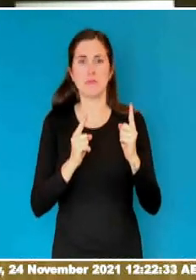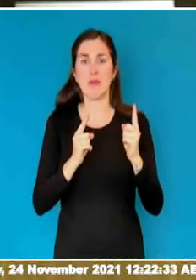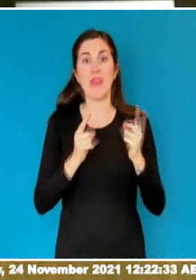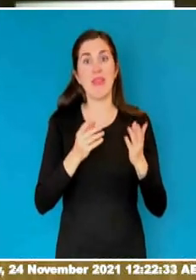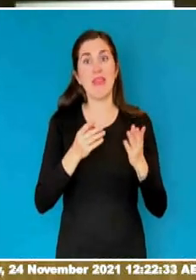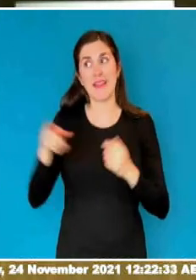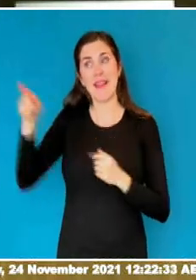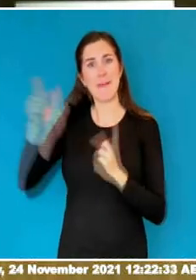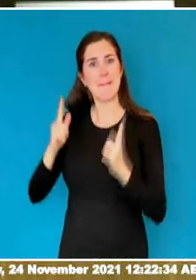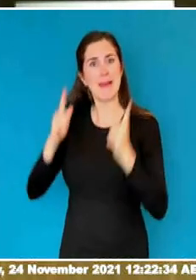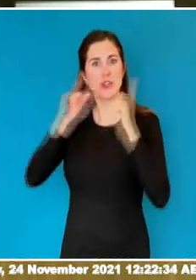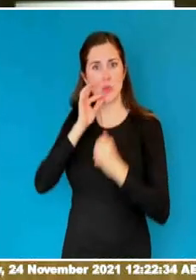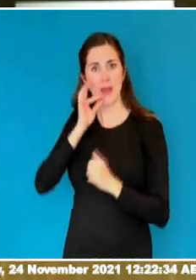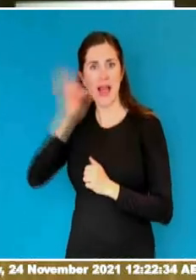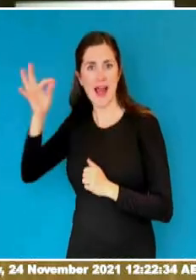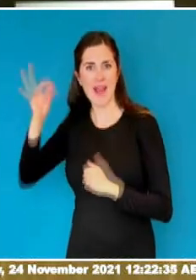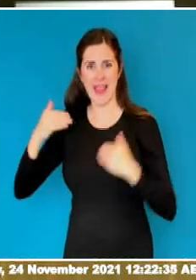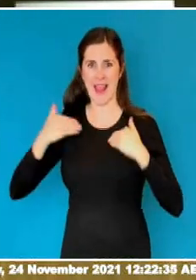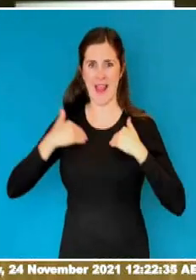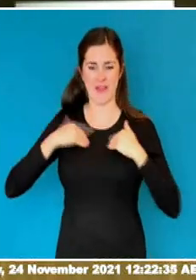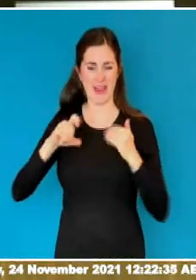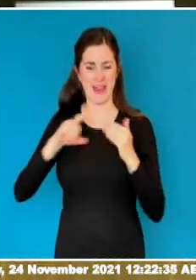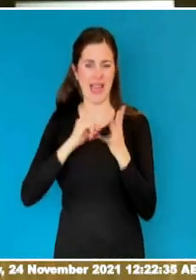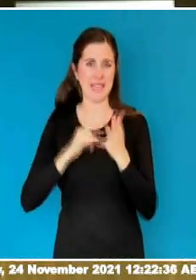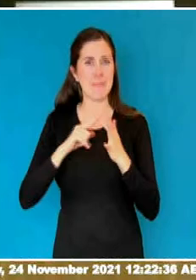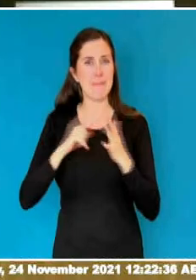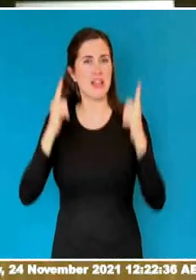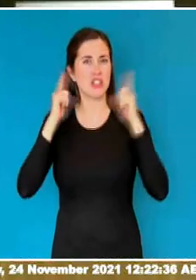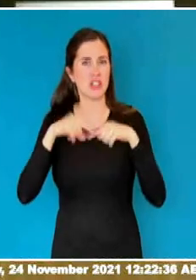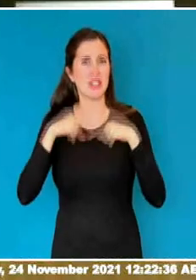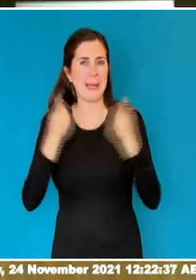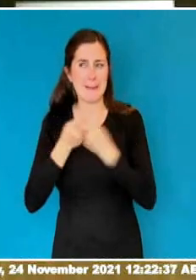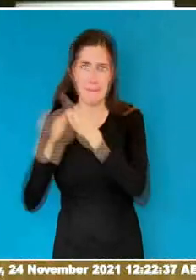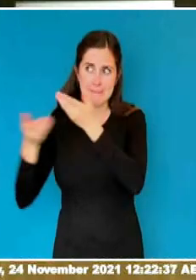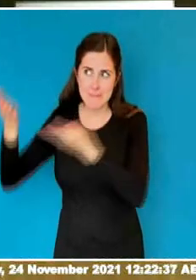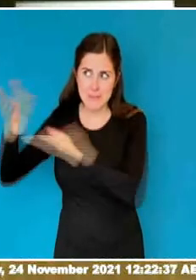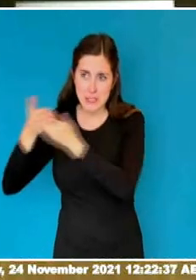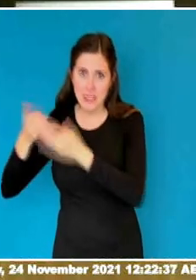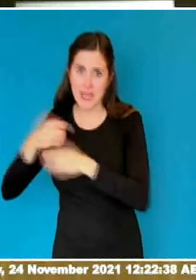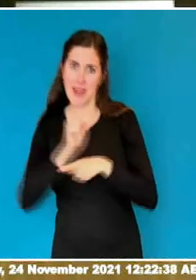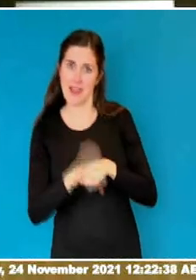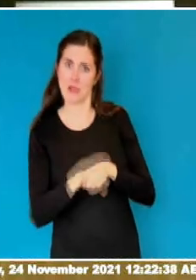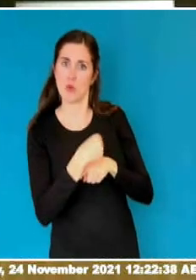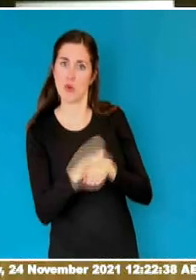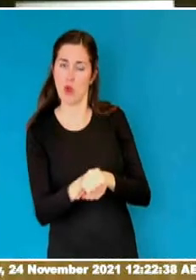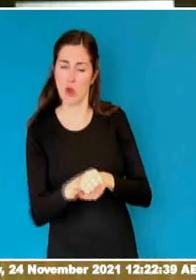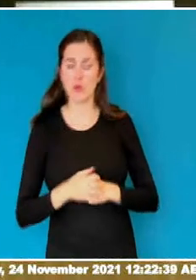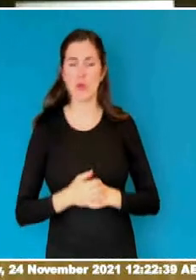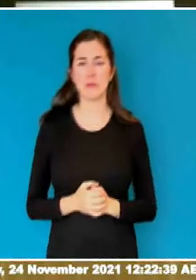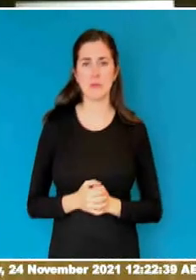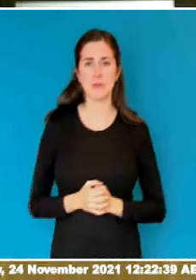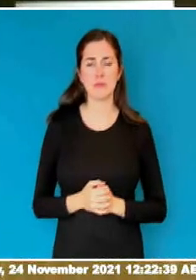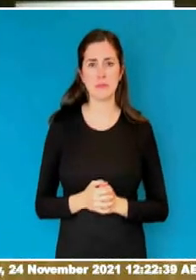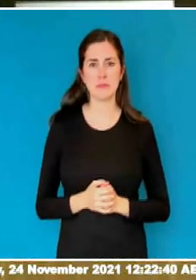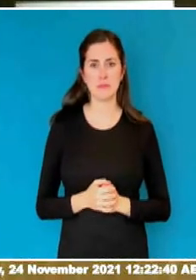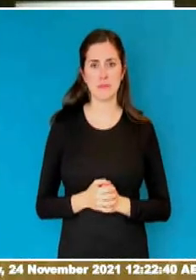What that does enable us to do is also take into account, I guess, the practical day to day implications of the role.